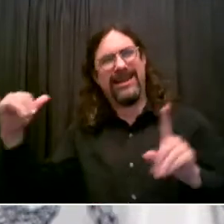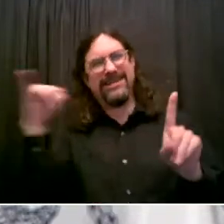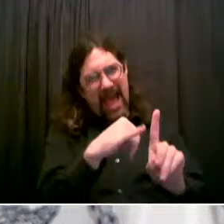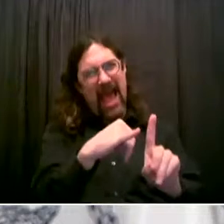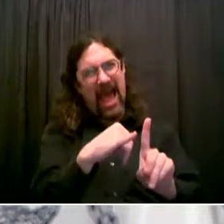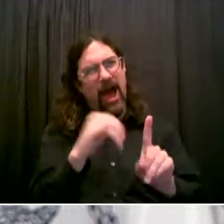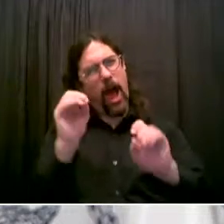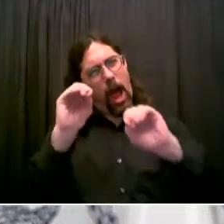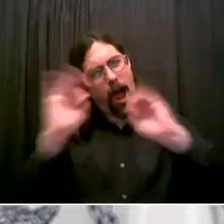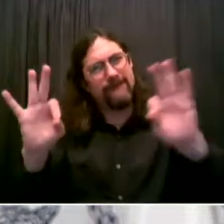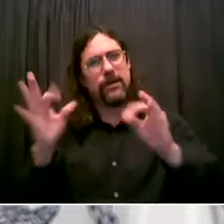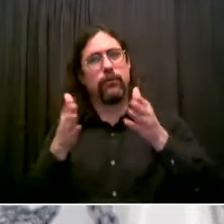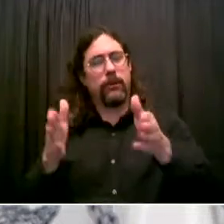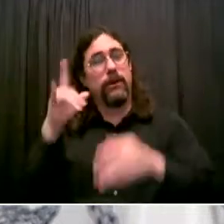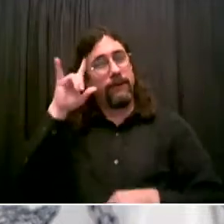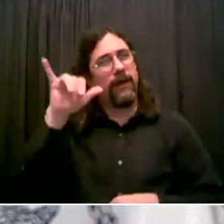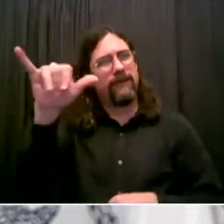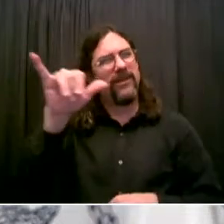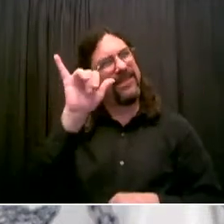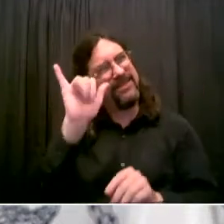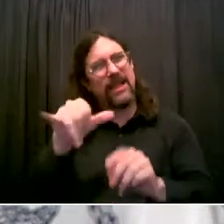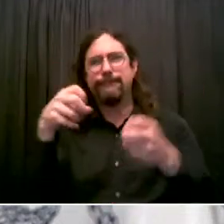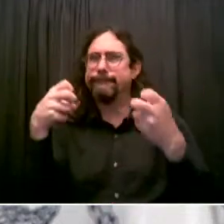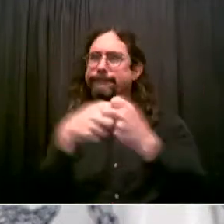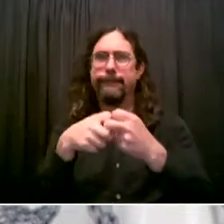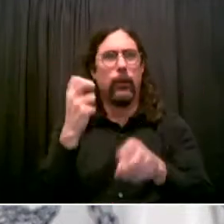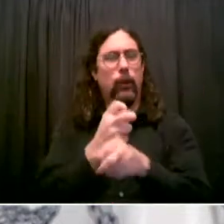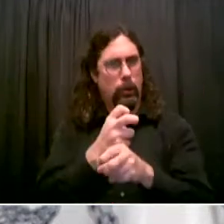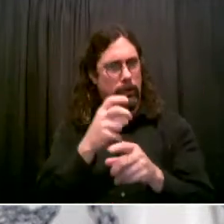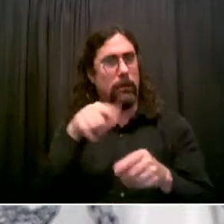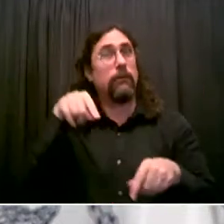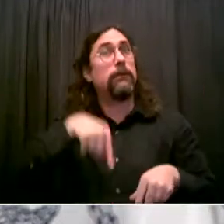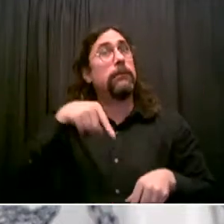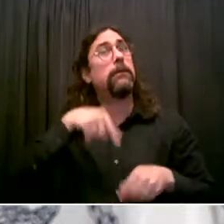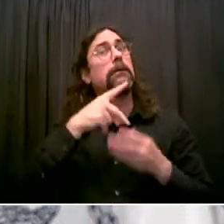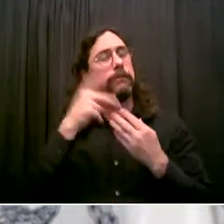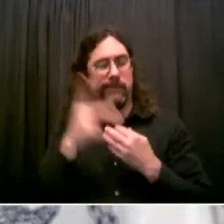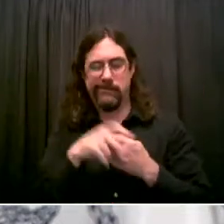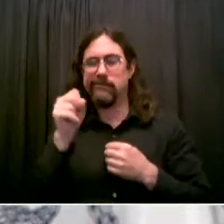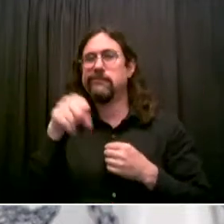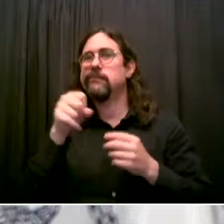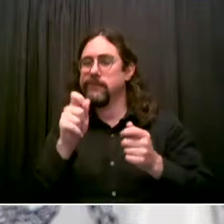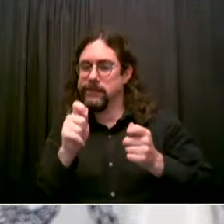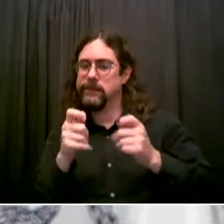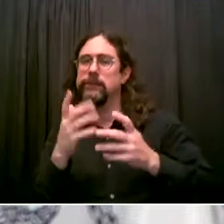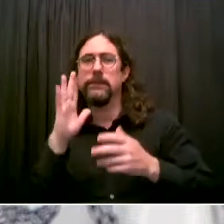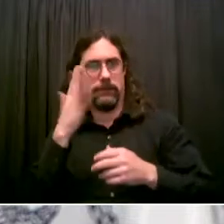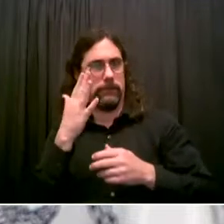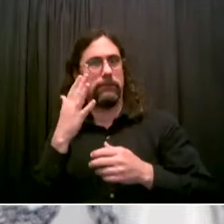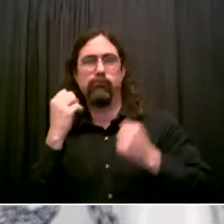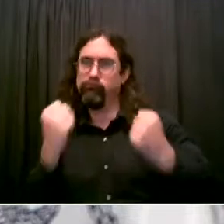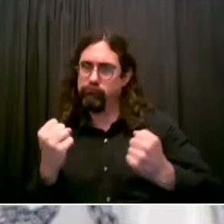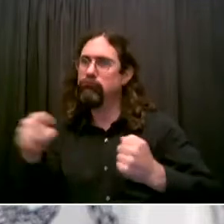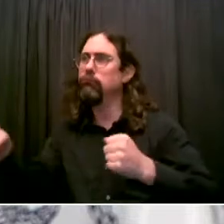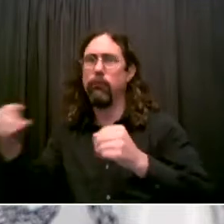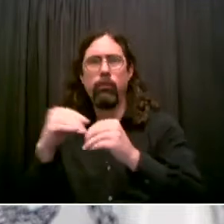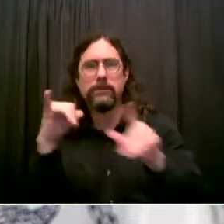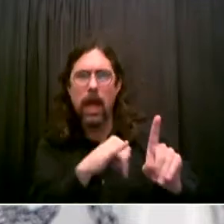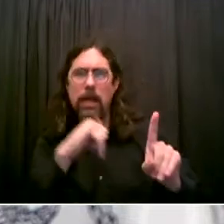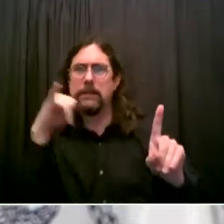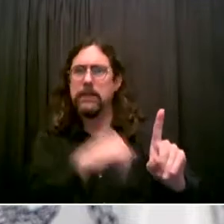THERE'S A LONG WAY TO GO.